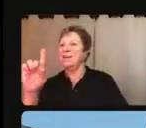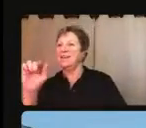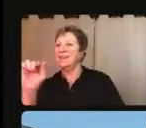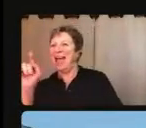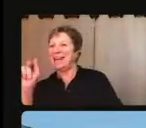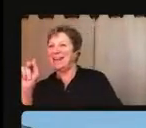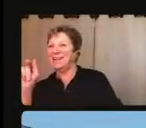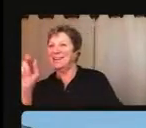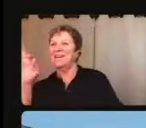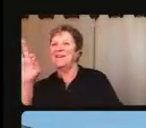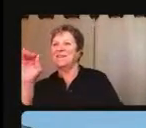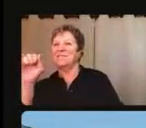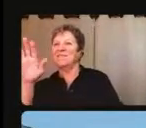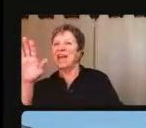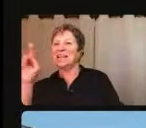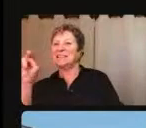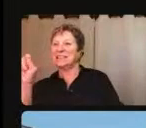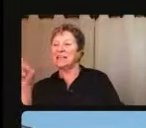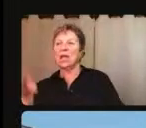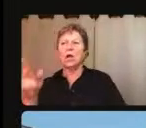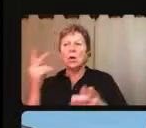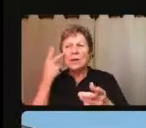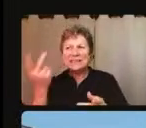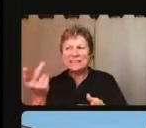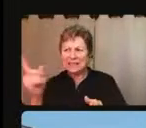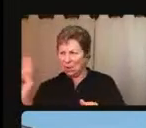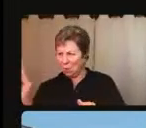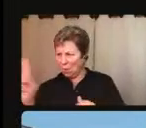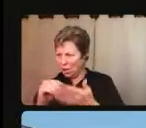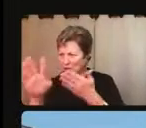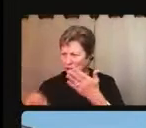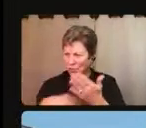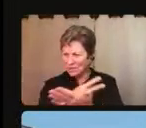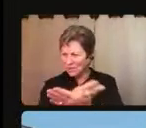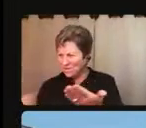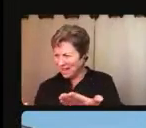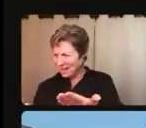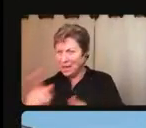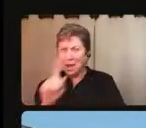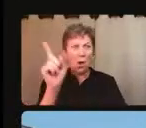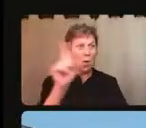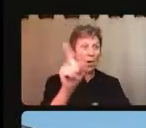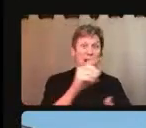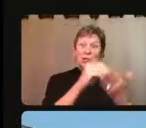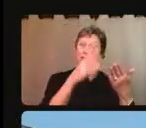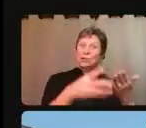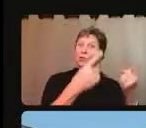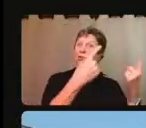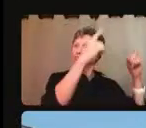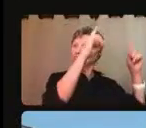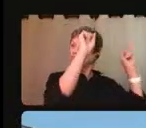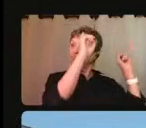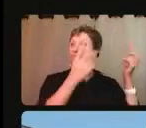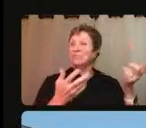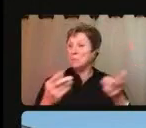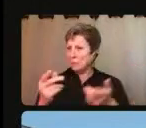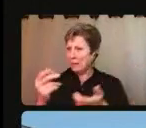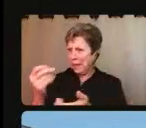DEVELOP BASED ON OBJECTIVE FACTS. WE CAN LOOK AT THE DATA REGARDING THE ACADEMICS IN OUR